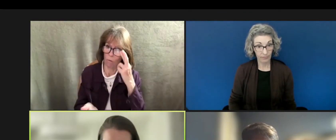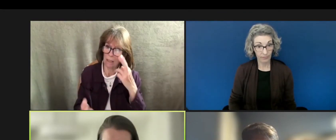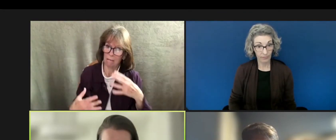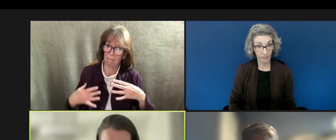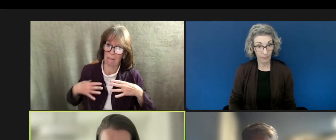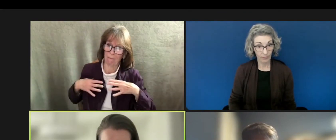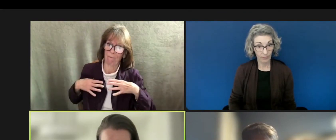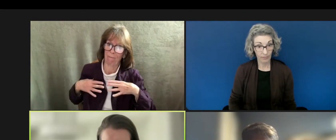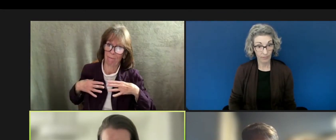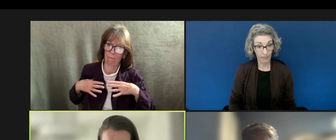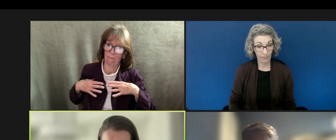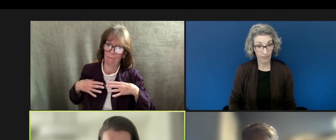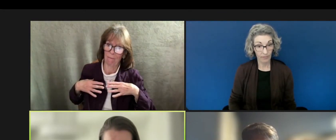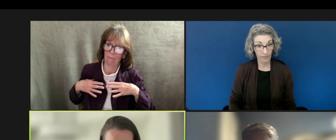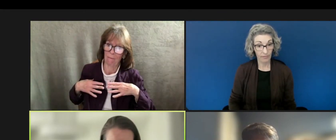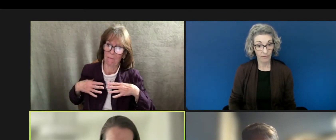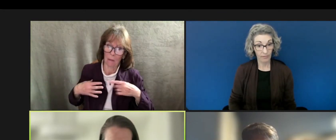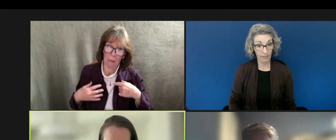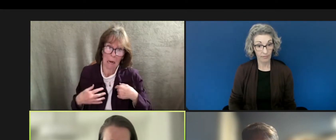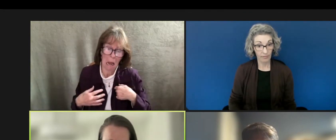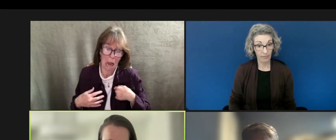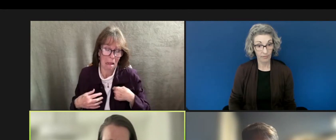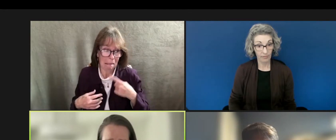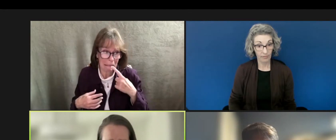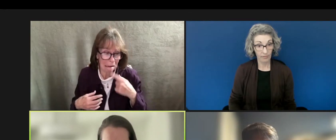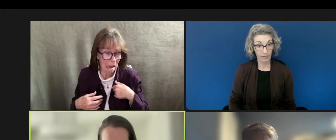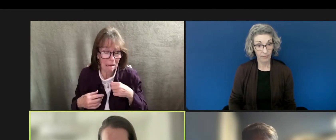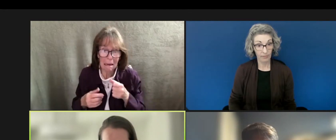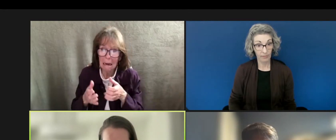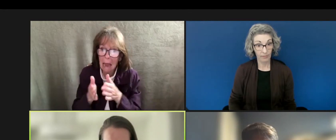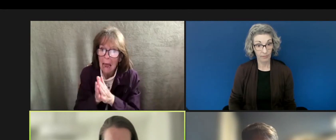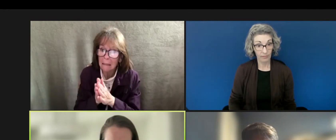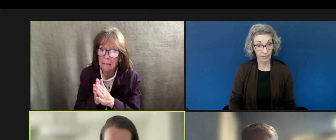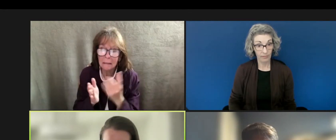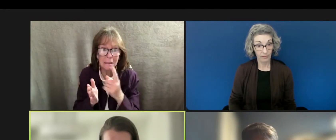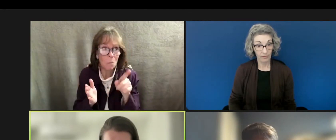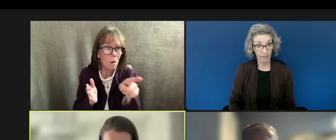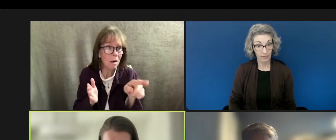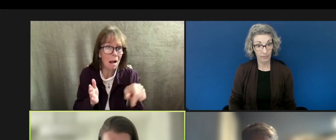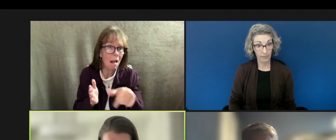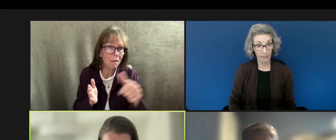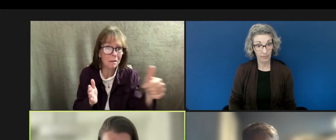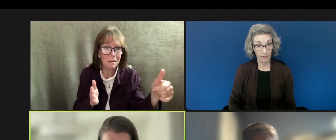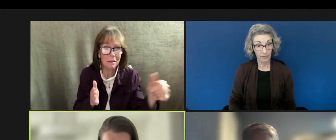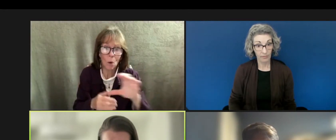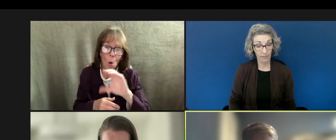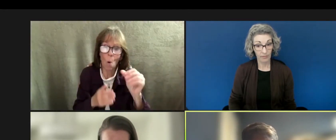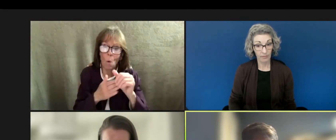I think I could still ask about someone else to maybe co-lead the project. Mm-hm.